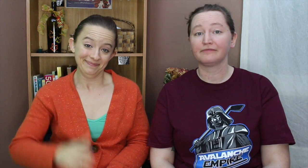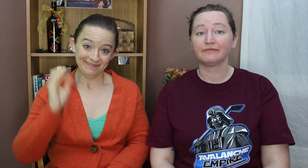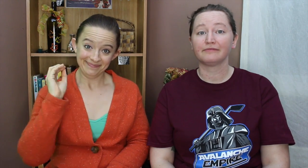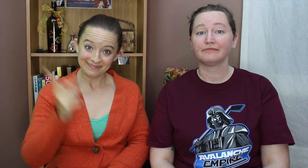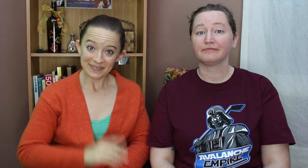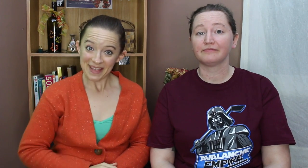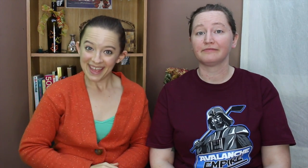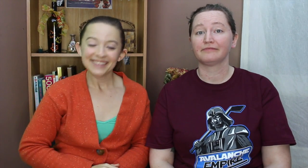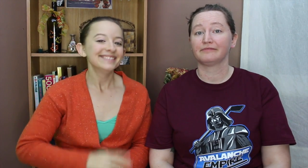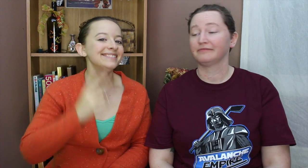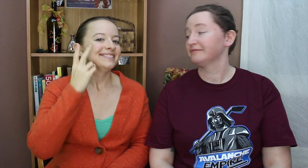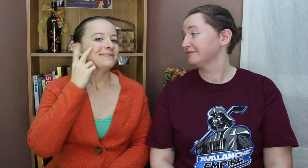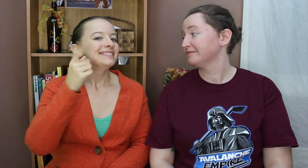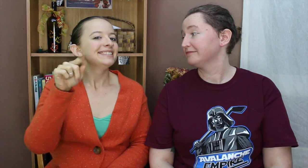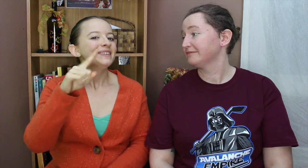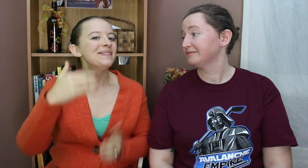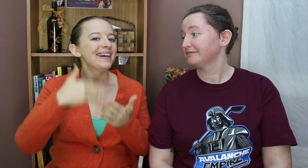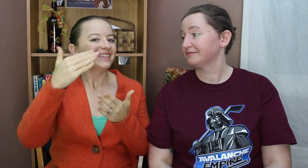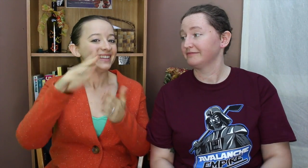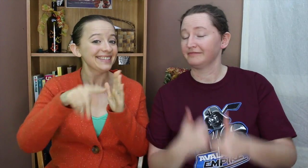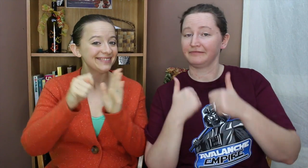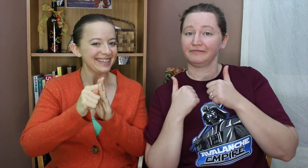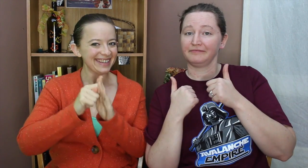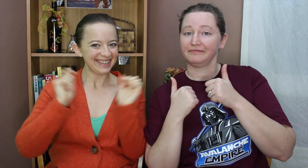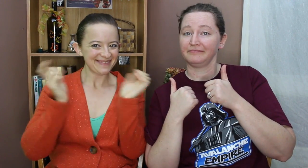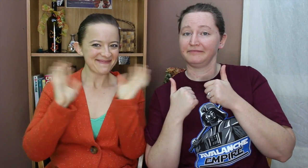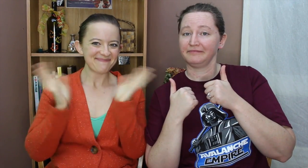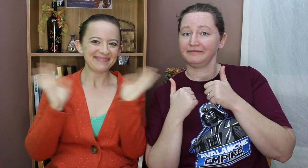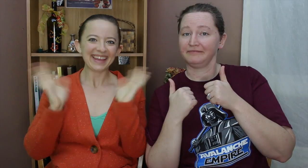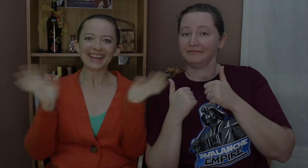I mean it's Deaf Awareness Week. Ok alright we'll see you in the next video. Bye!